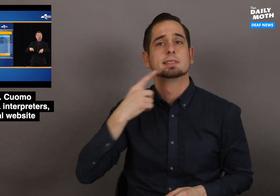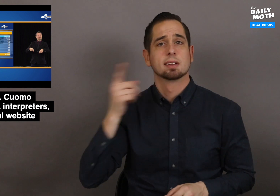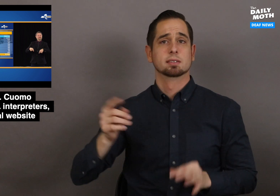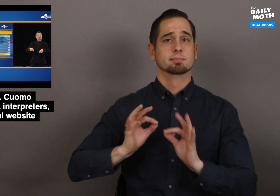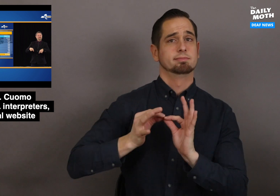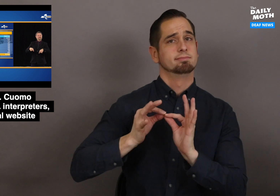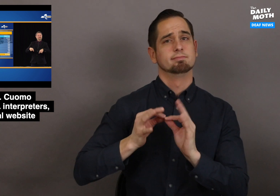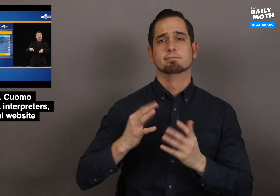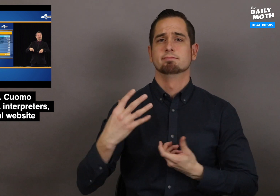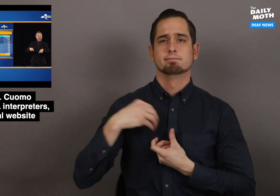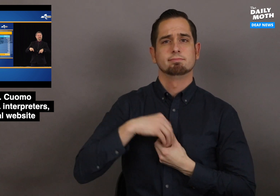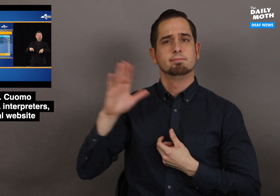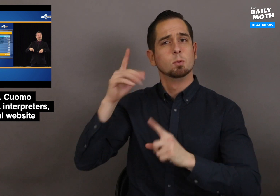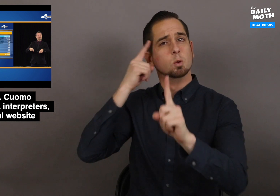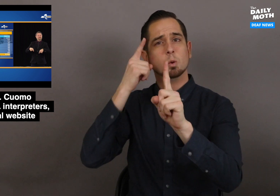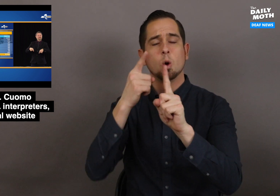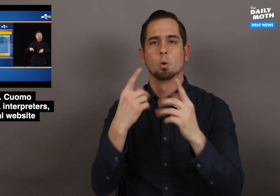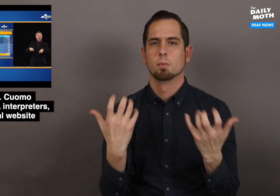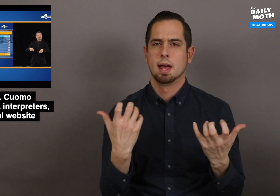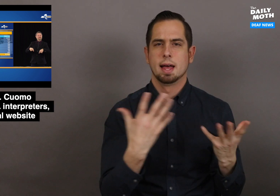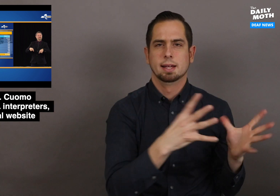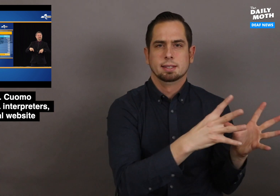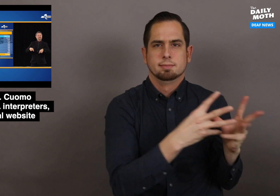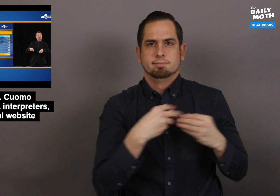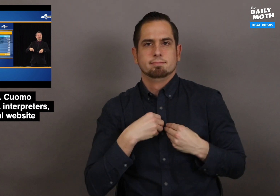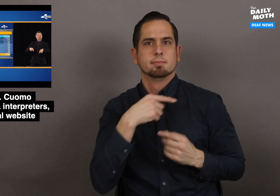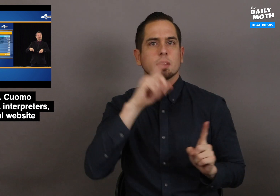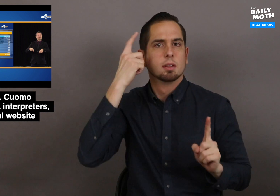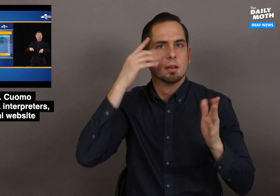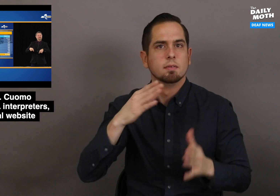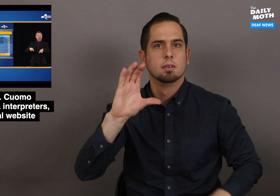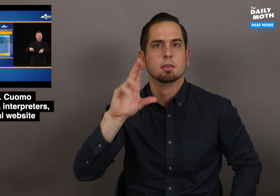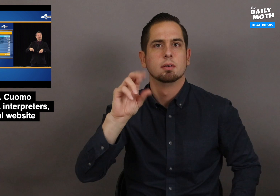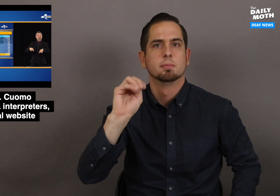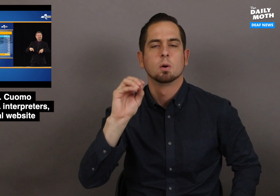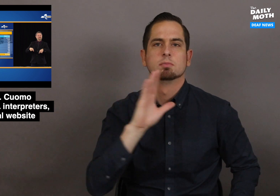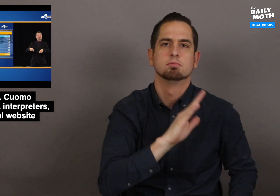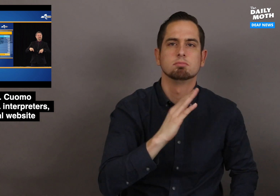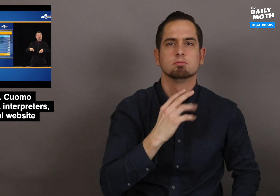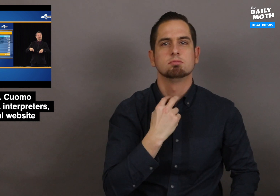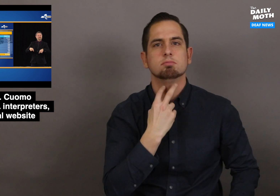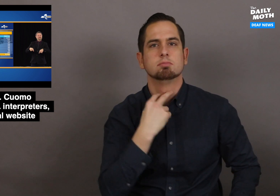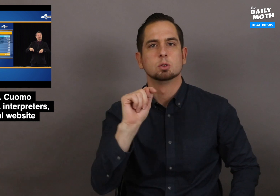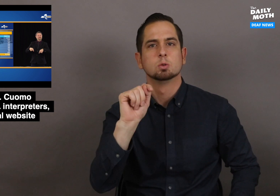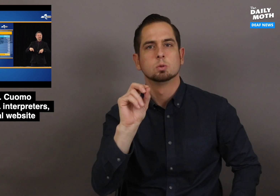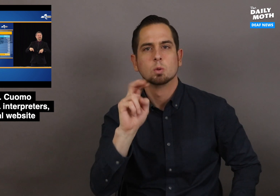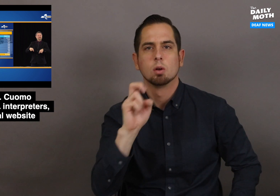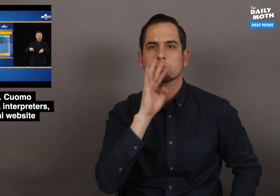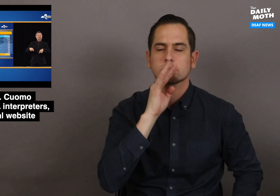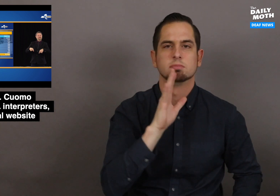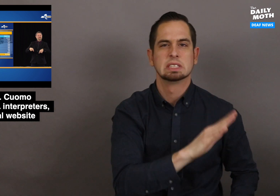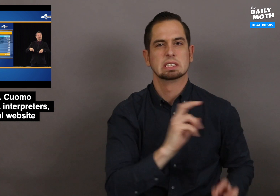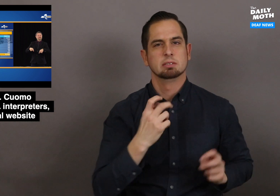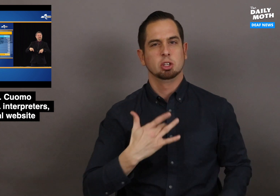He said his goal is to convey Gov. Cuomo's tone and